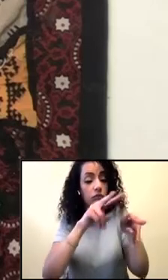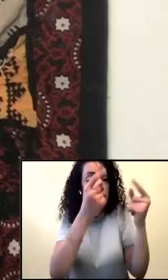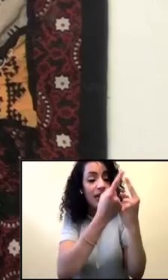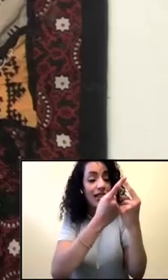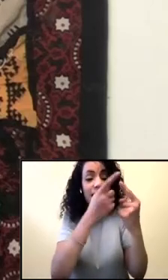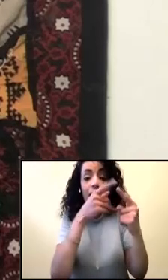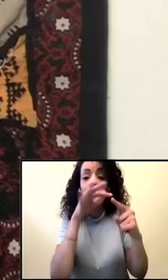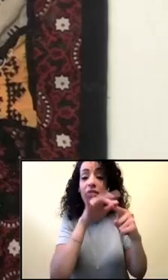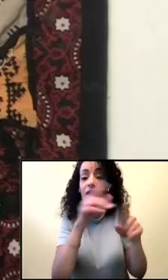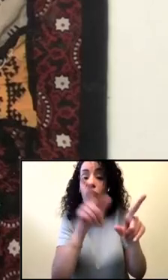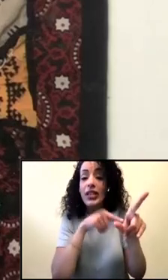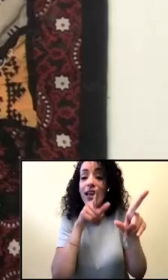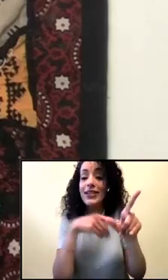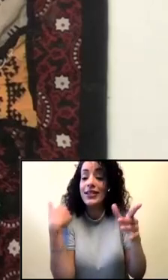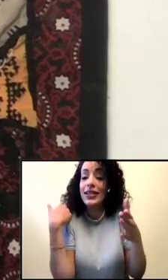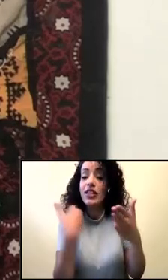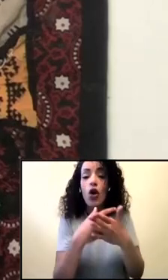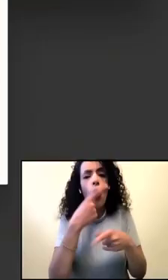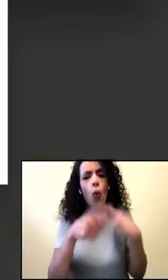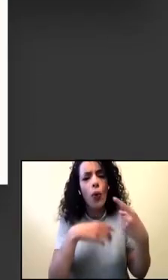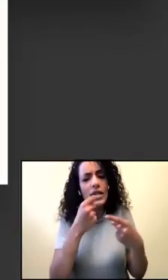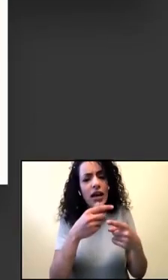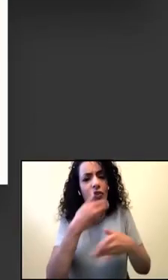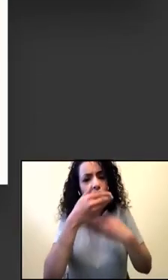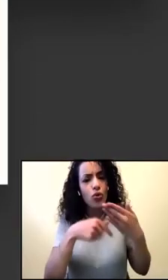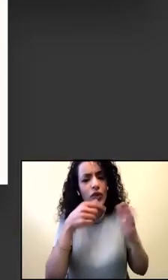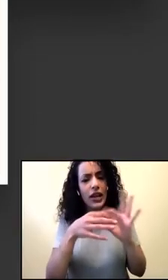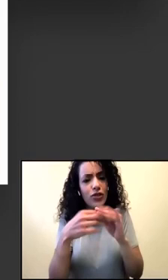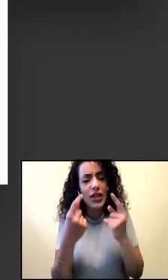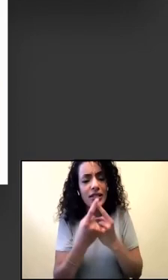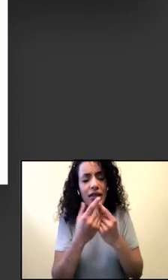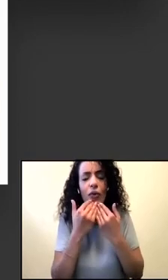There's always a story behind it. Thank you so much Sadiya I'll pass on to Ghazal.